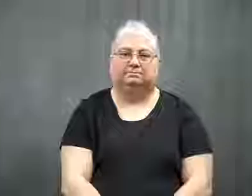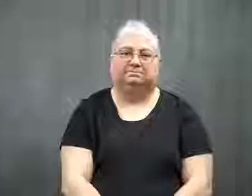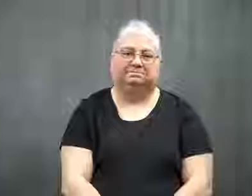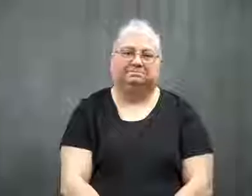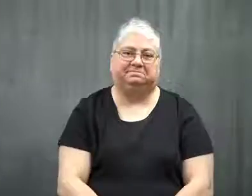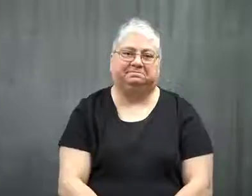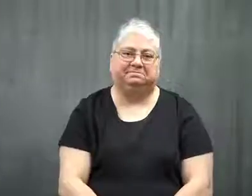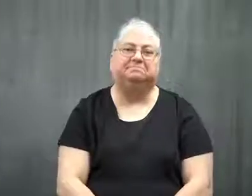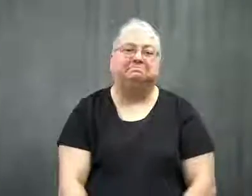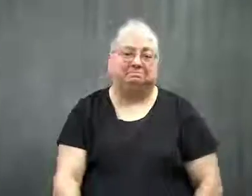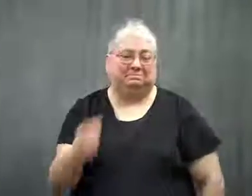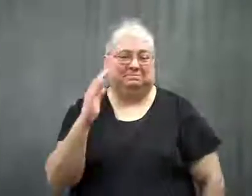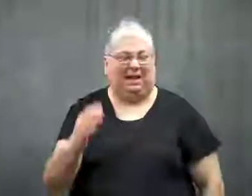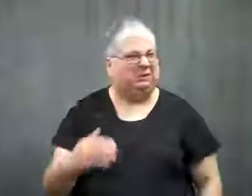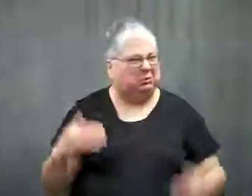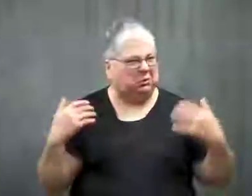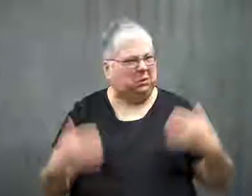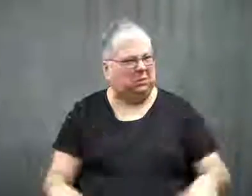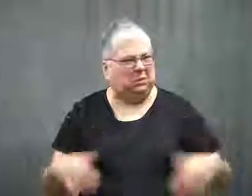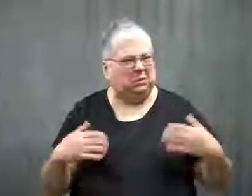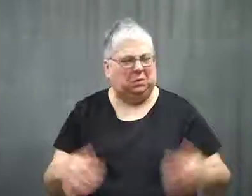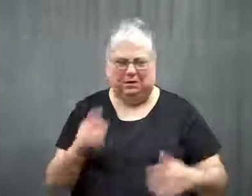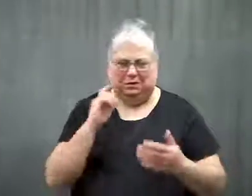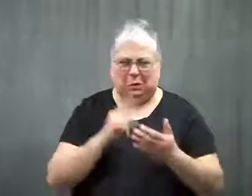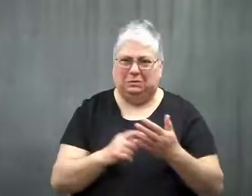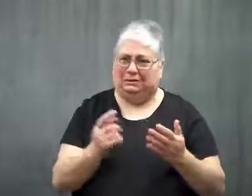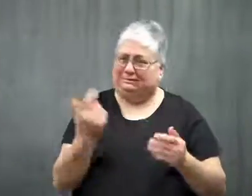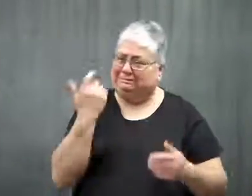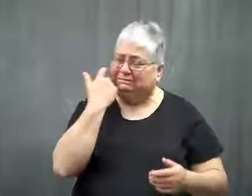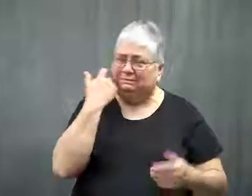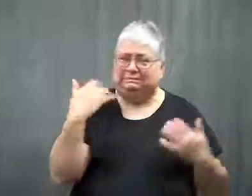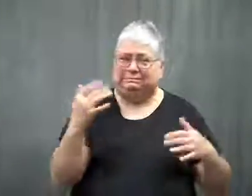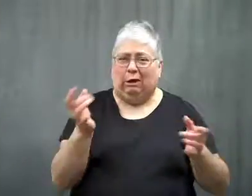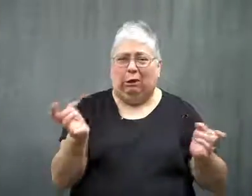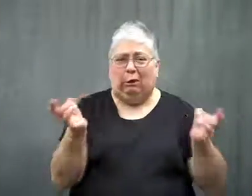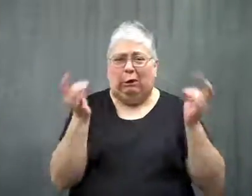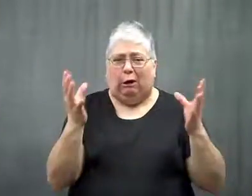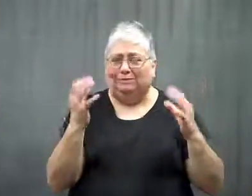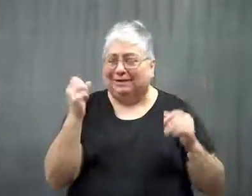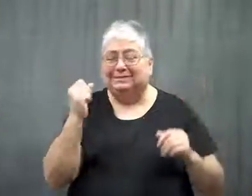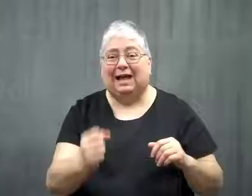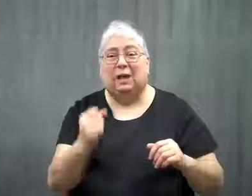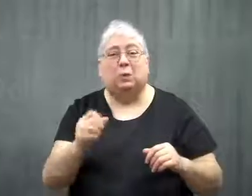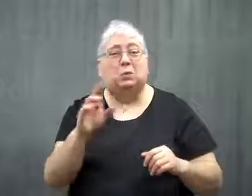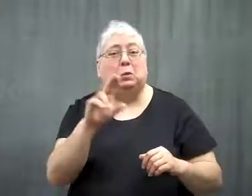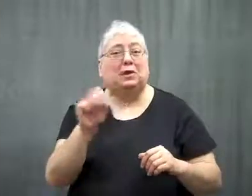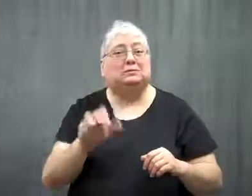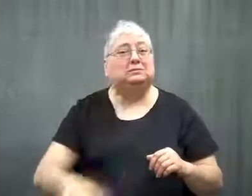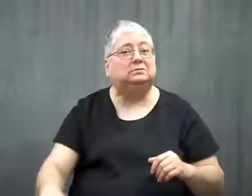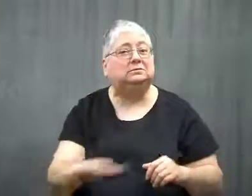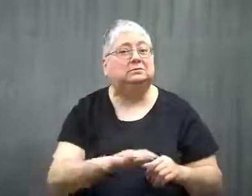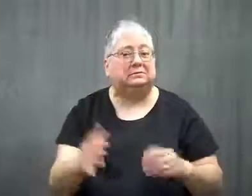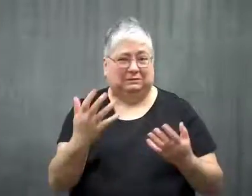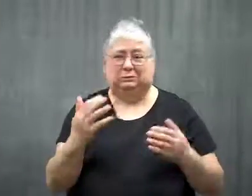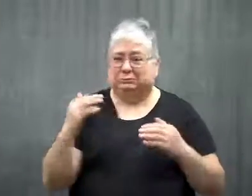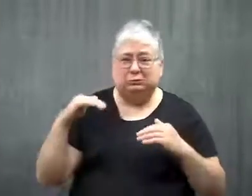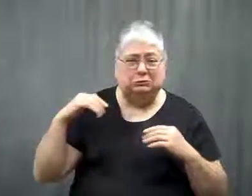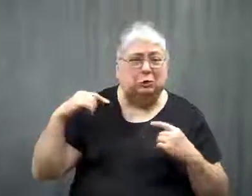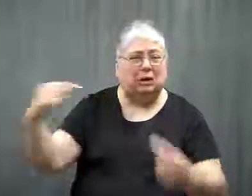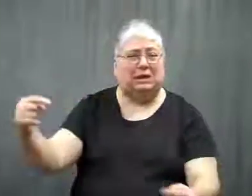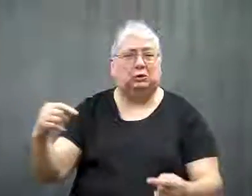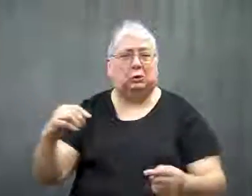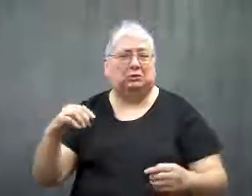Hi. There has been some really terrible storms and tornadoes in the southern U.S.